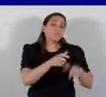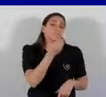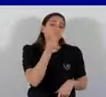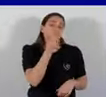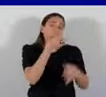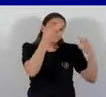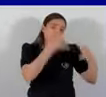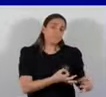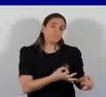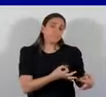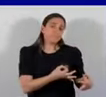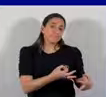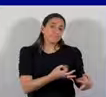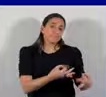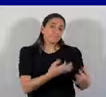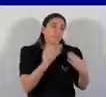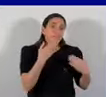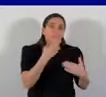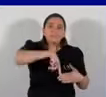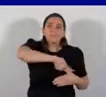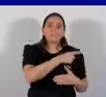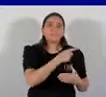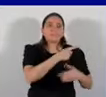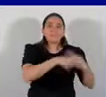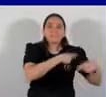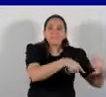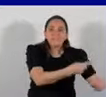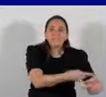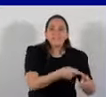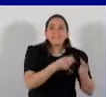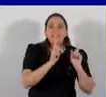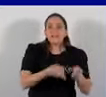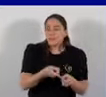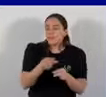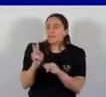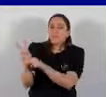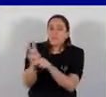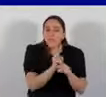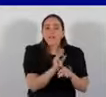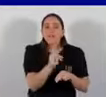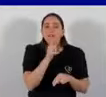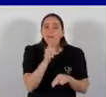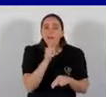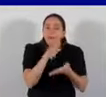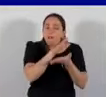Because people began to have an adequate food supply And so everything has to do with water in sanitation works